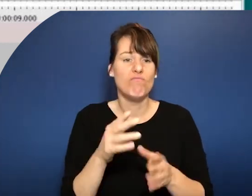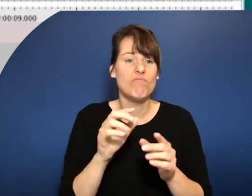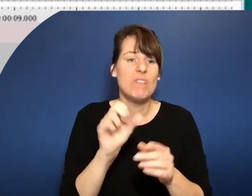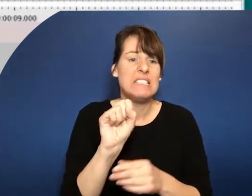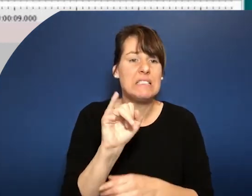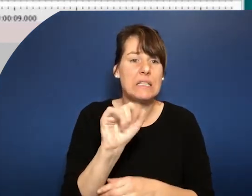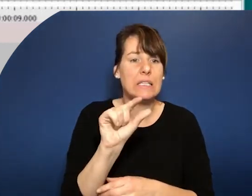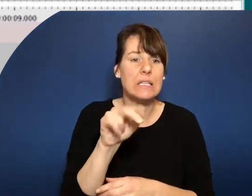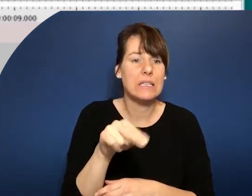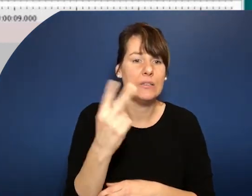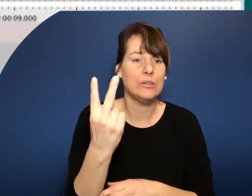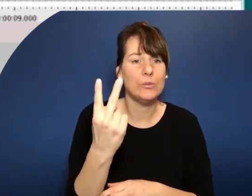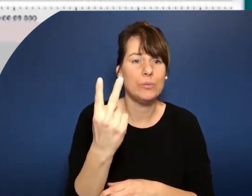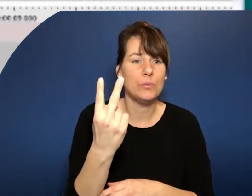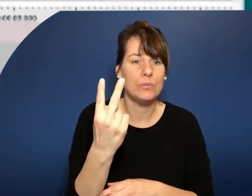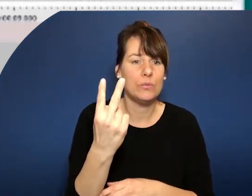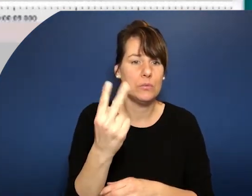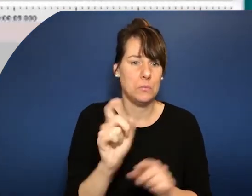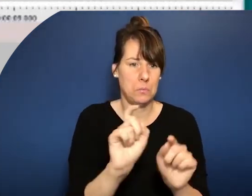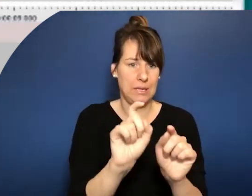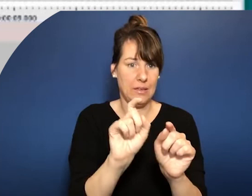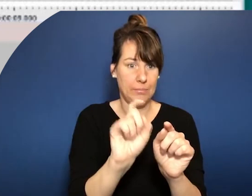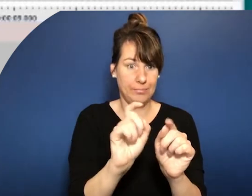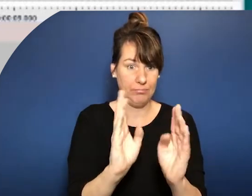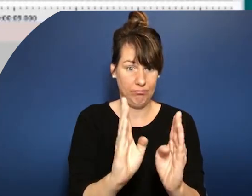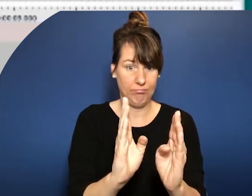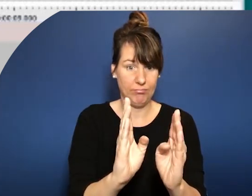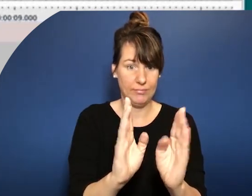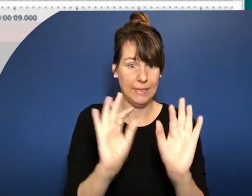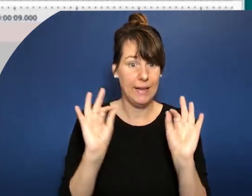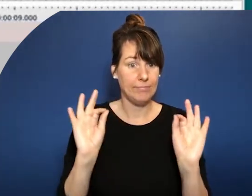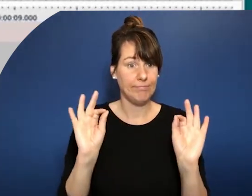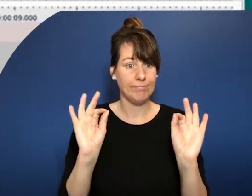Click on this and then "Sign 2" enter.